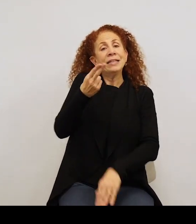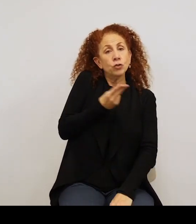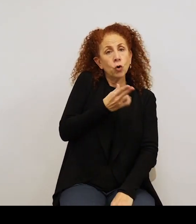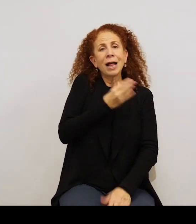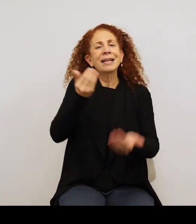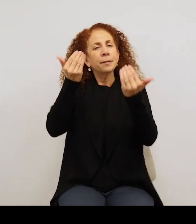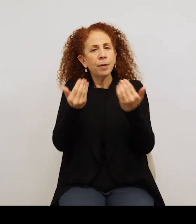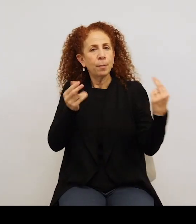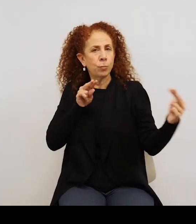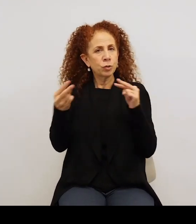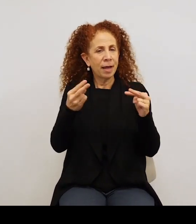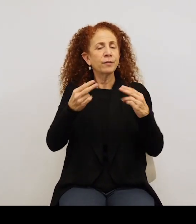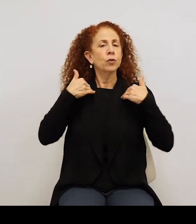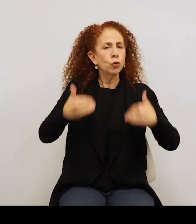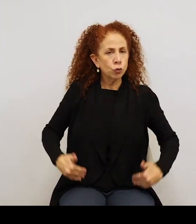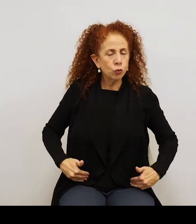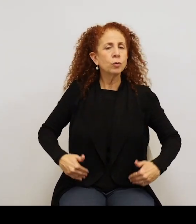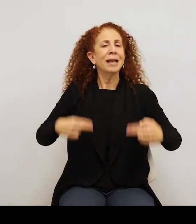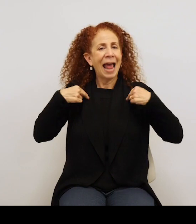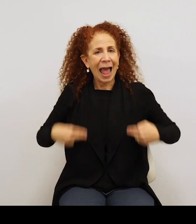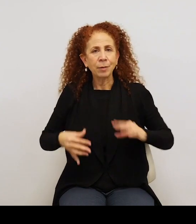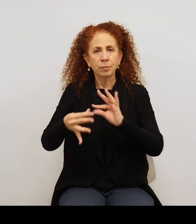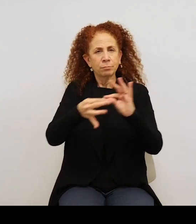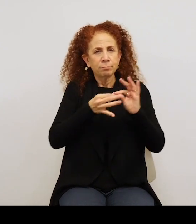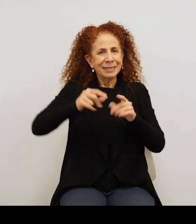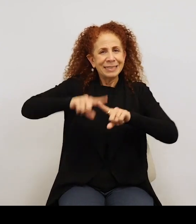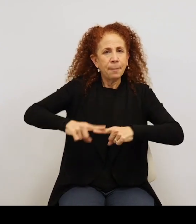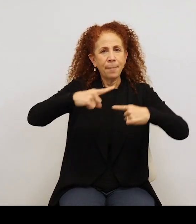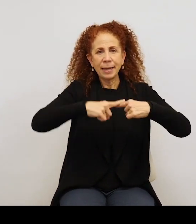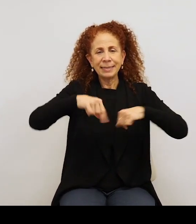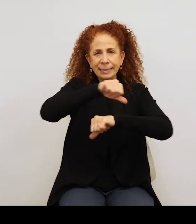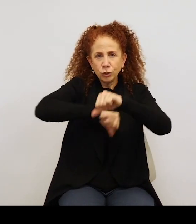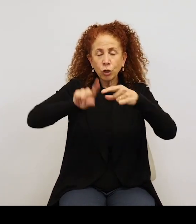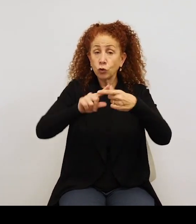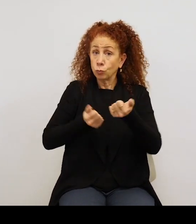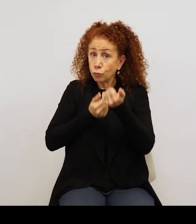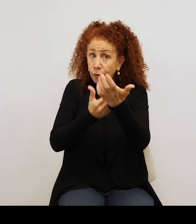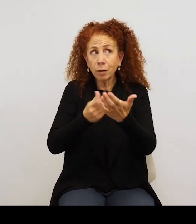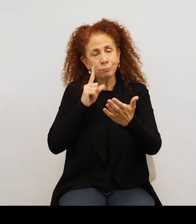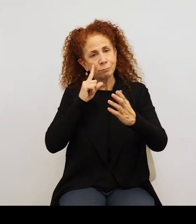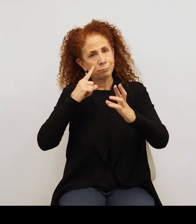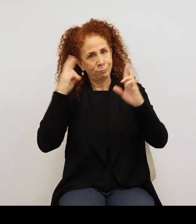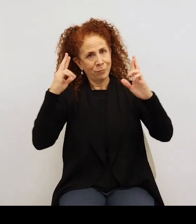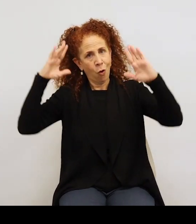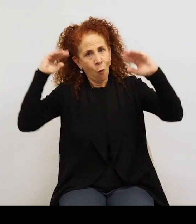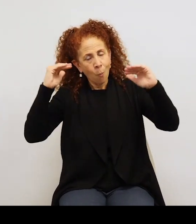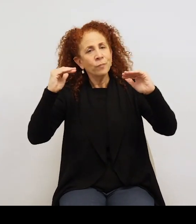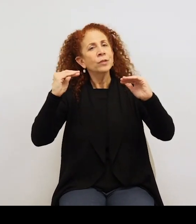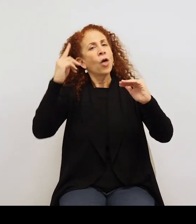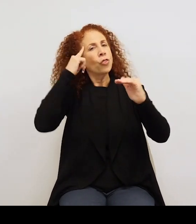perspectives on human-animal interdependencies to provide a hopefully thought-provoking vision